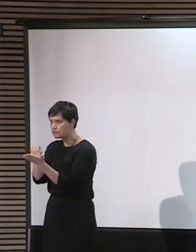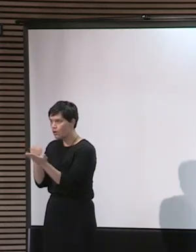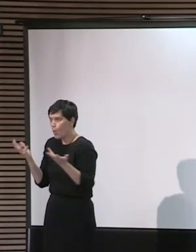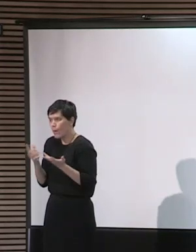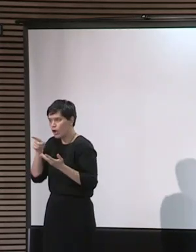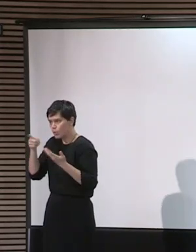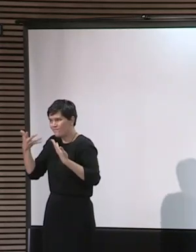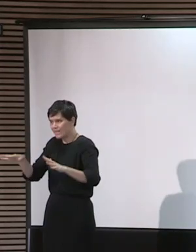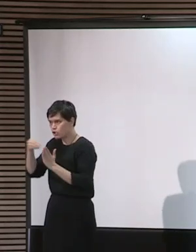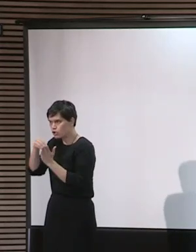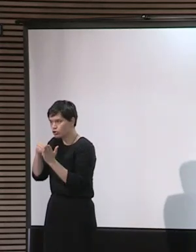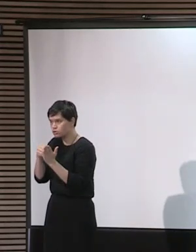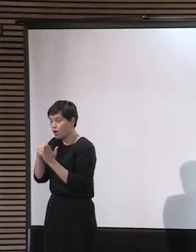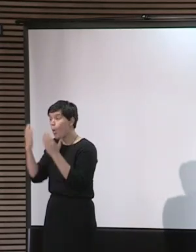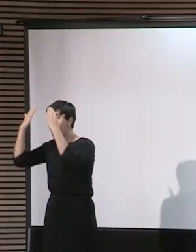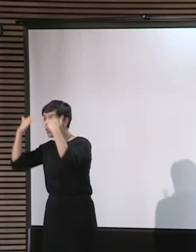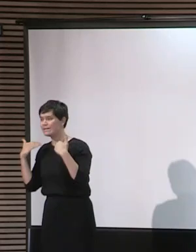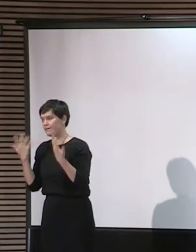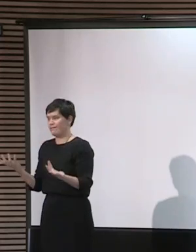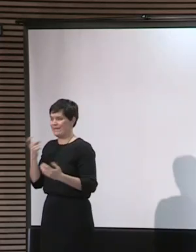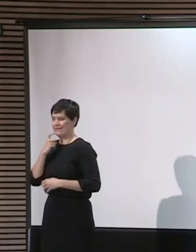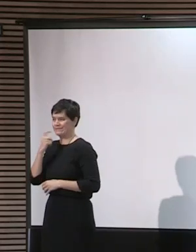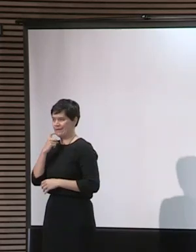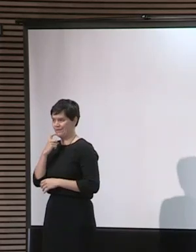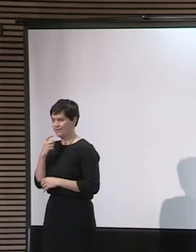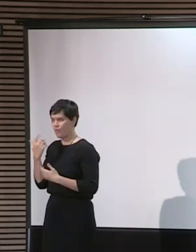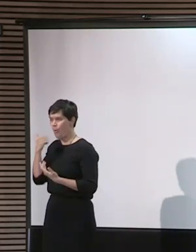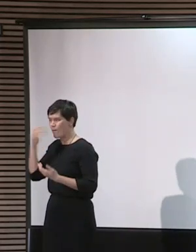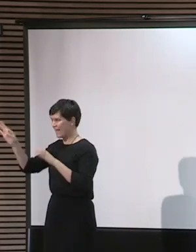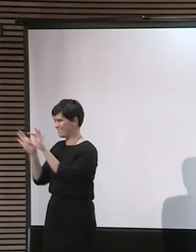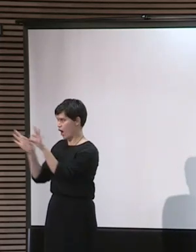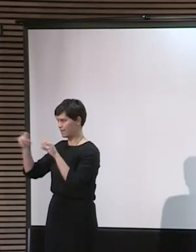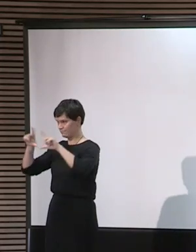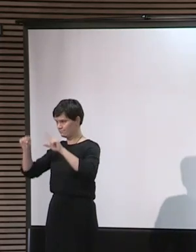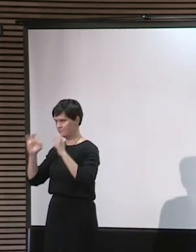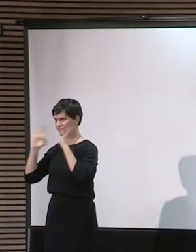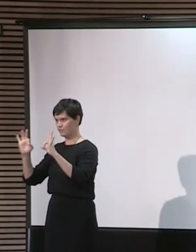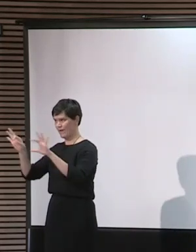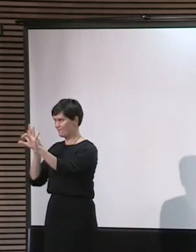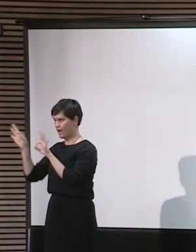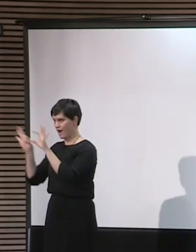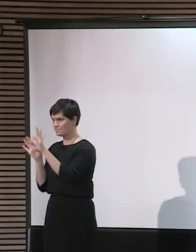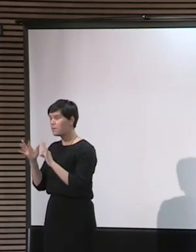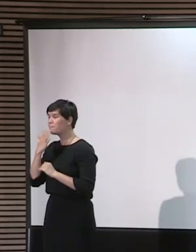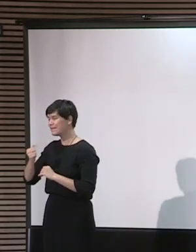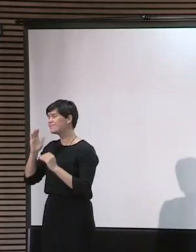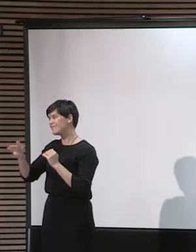important that people keep those digital diaries. For a wedding, that's obviously quite straightforward because you're sending out your